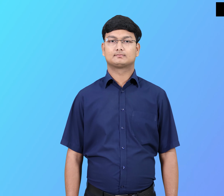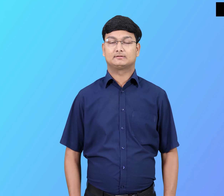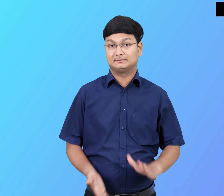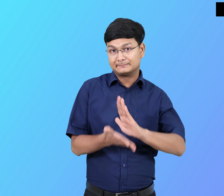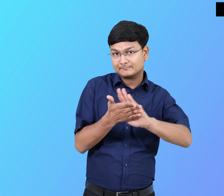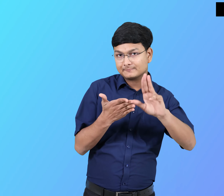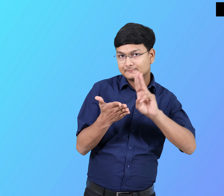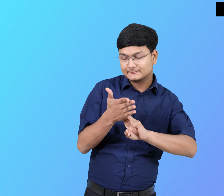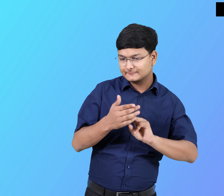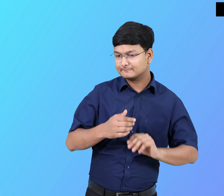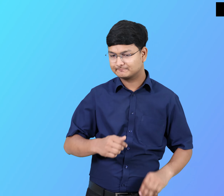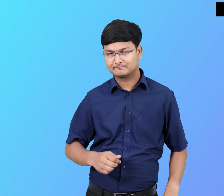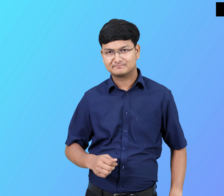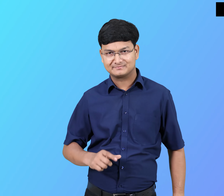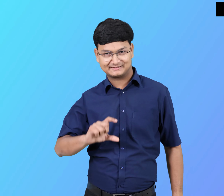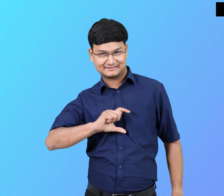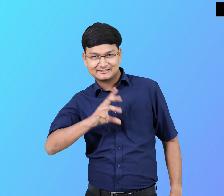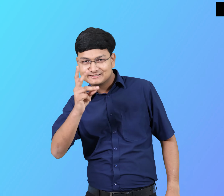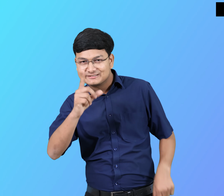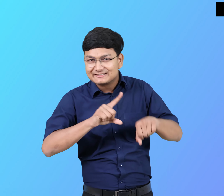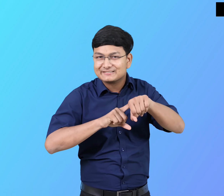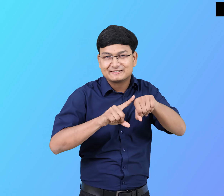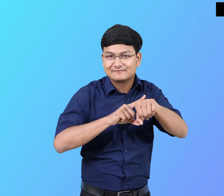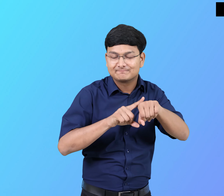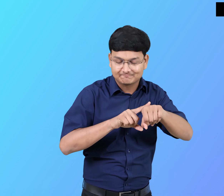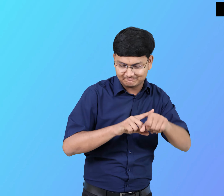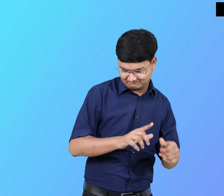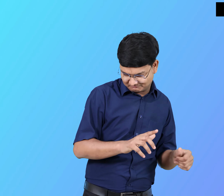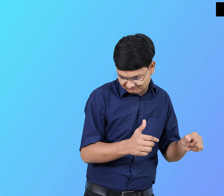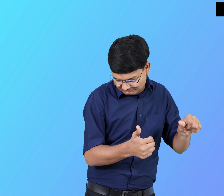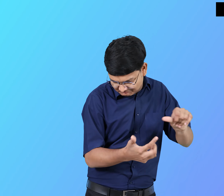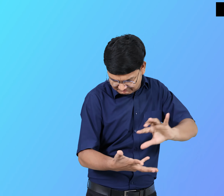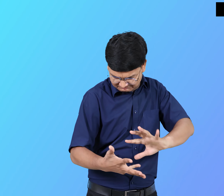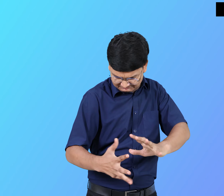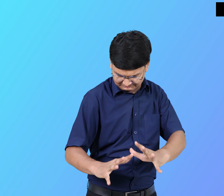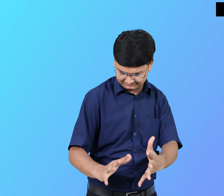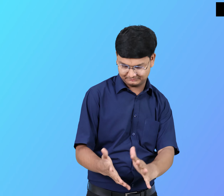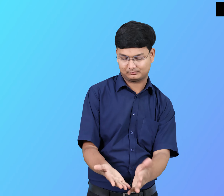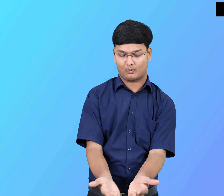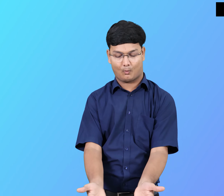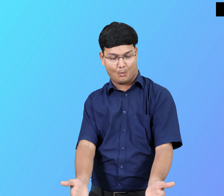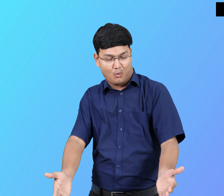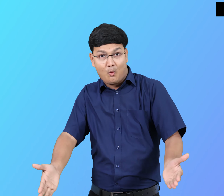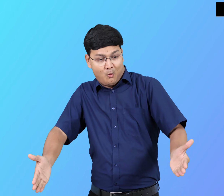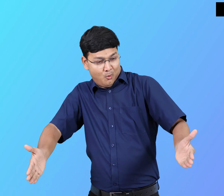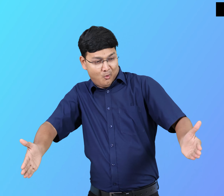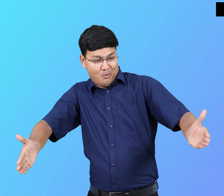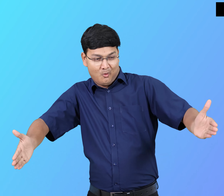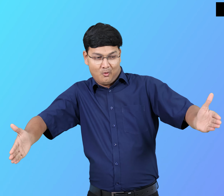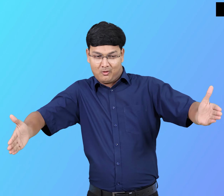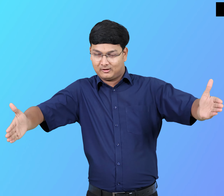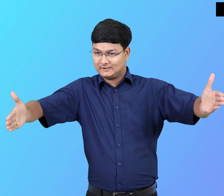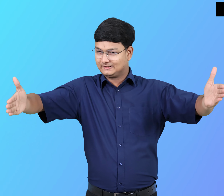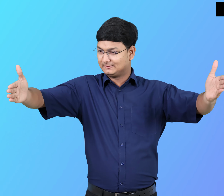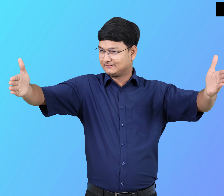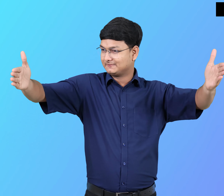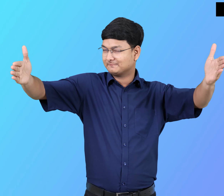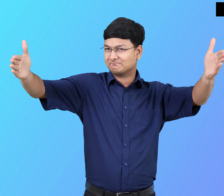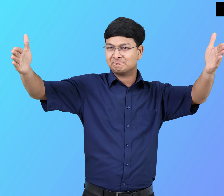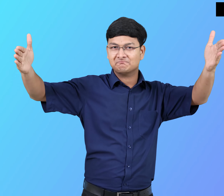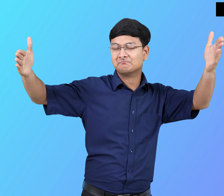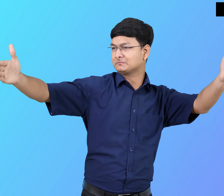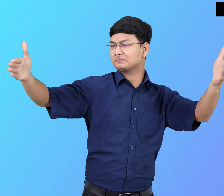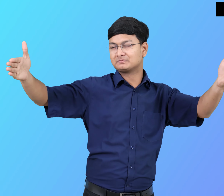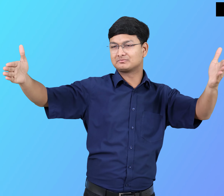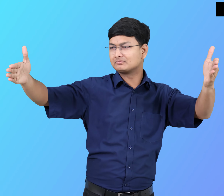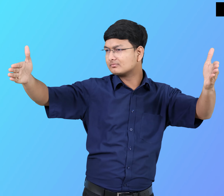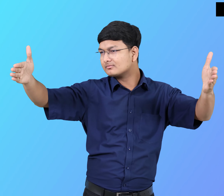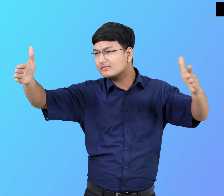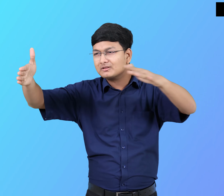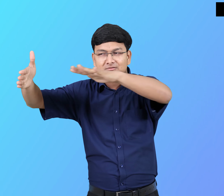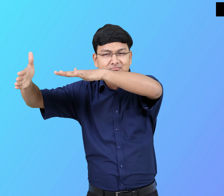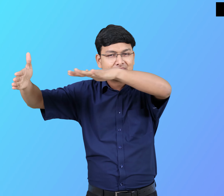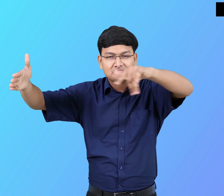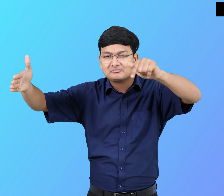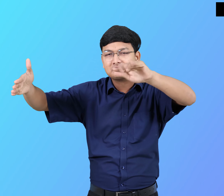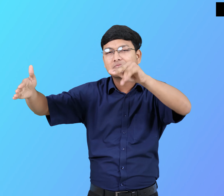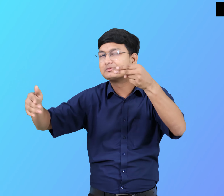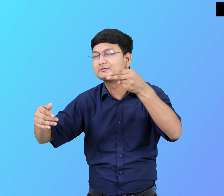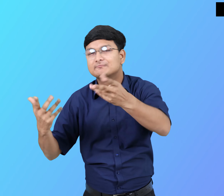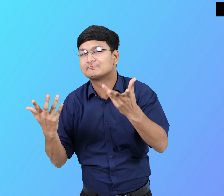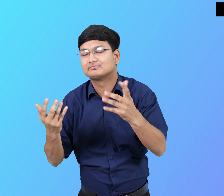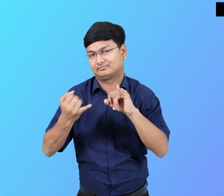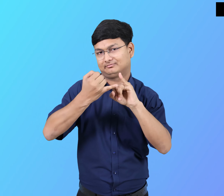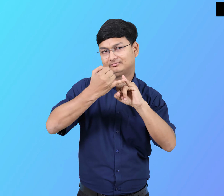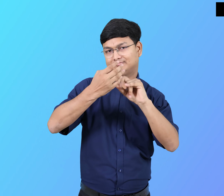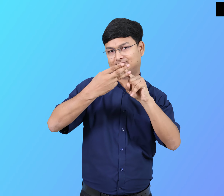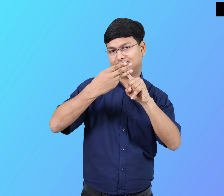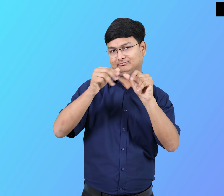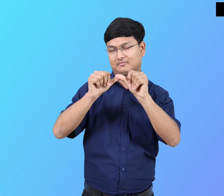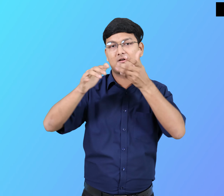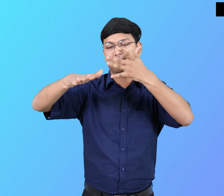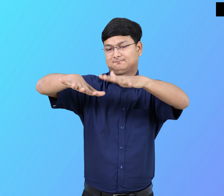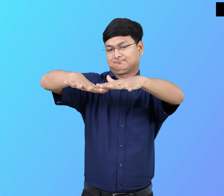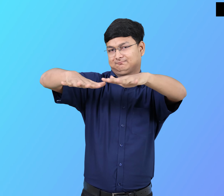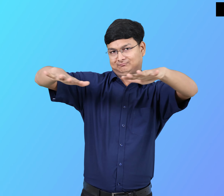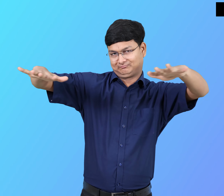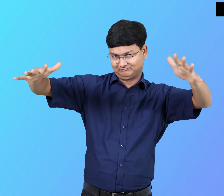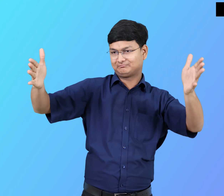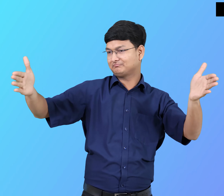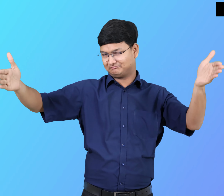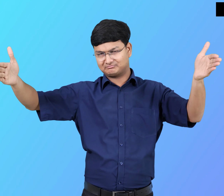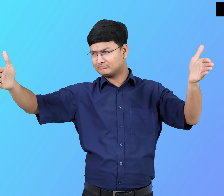Then Huram melted bronze to make a large round basin called the Sea.